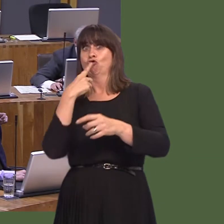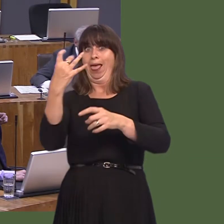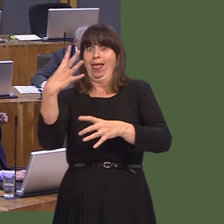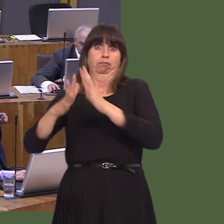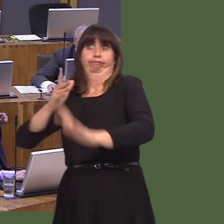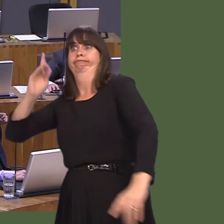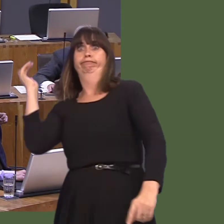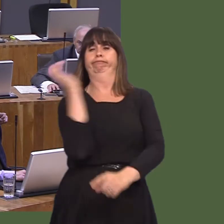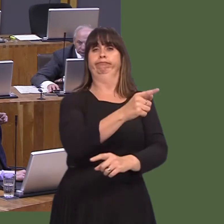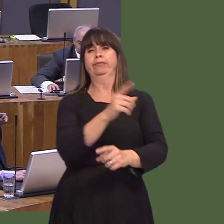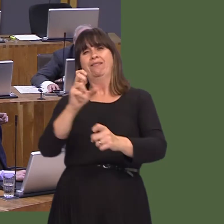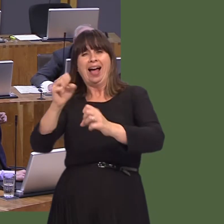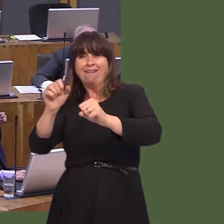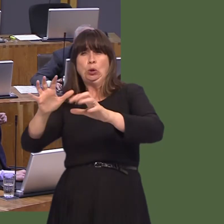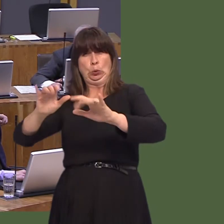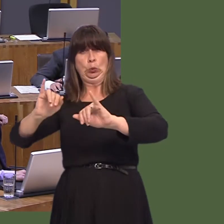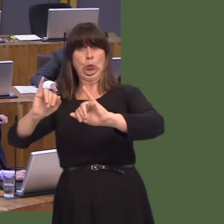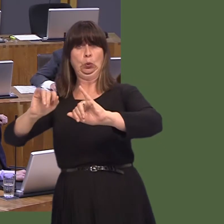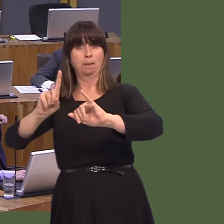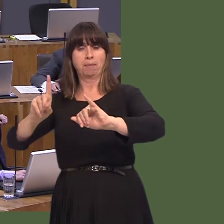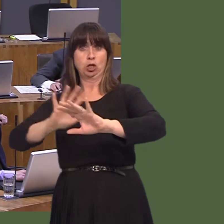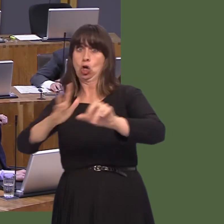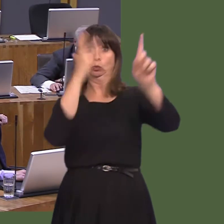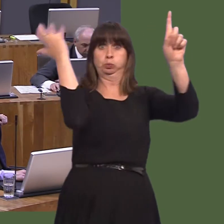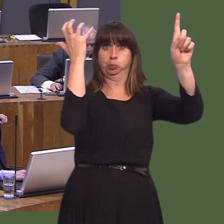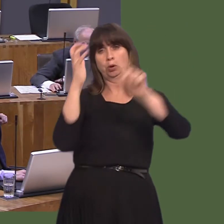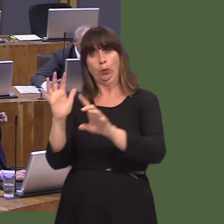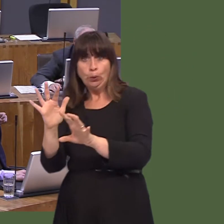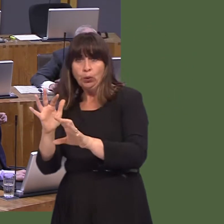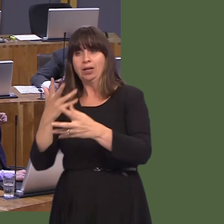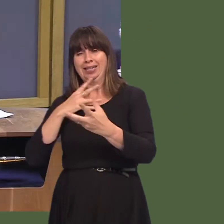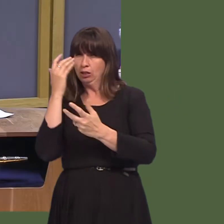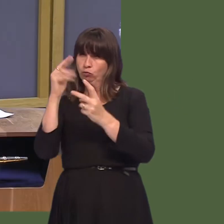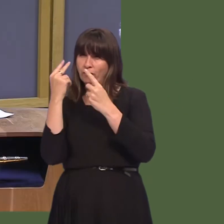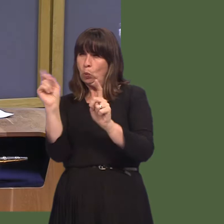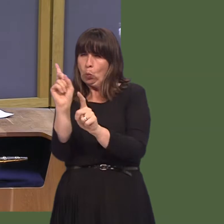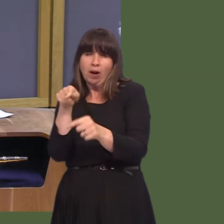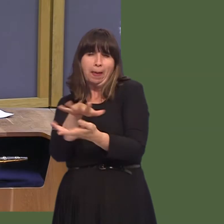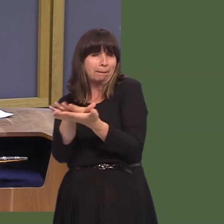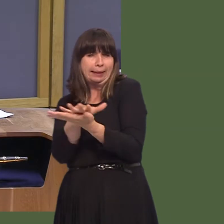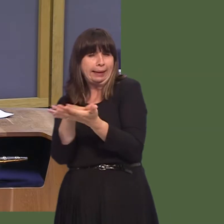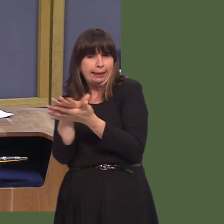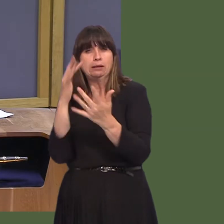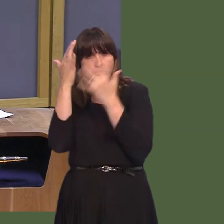important that this issue that he has raised is part of the examination that's taking place at the moment.